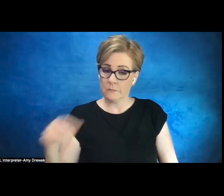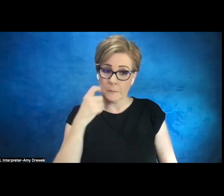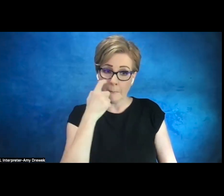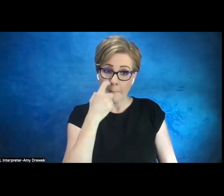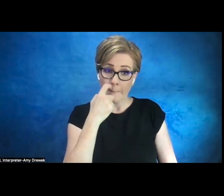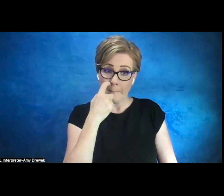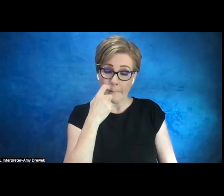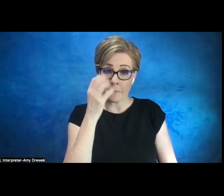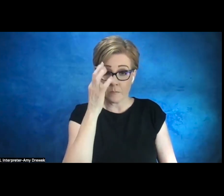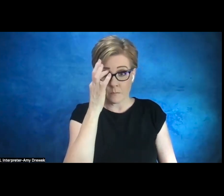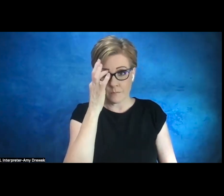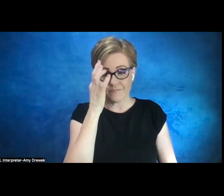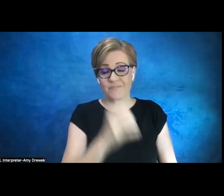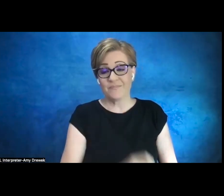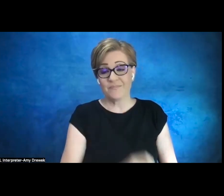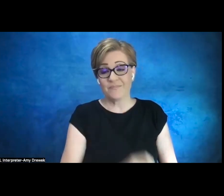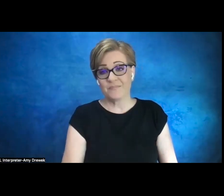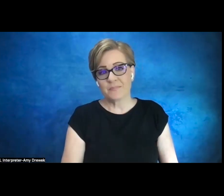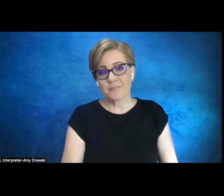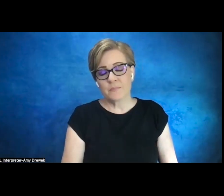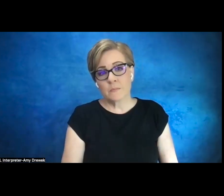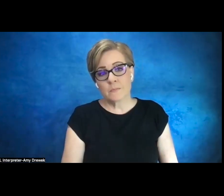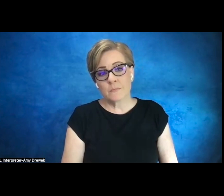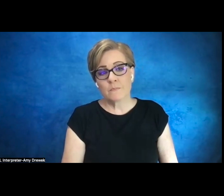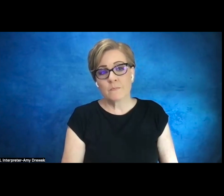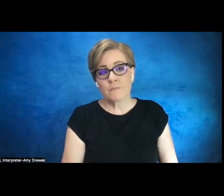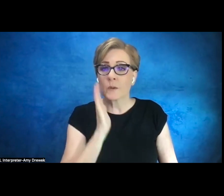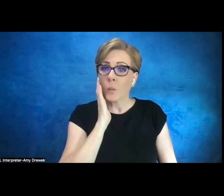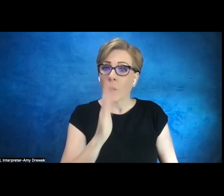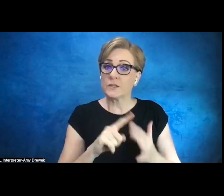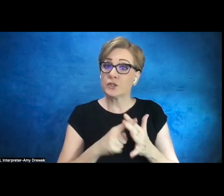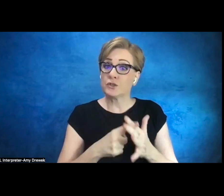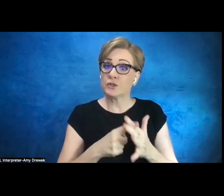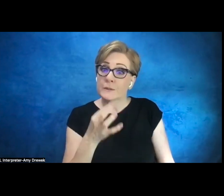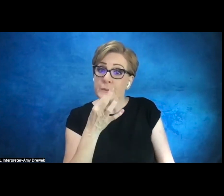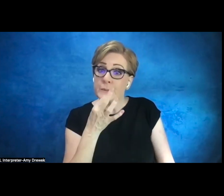We're going to get started, and we're going to have a few more folks coming in,